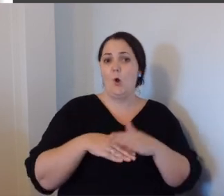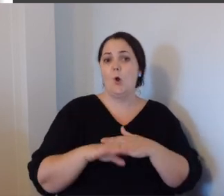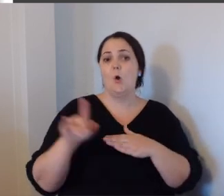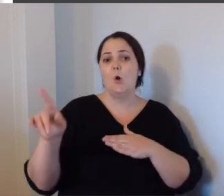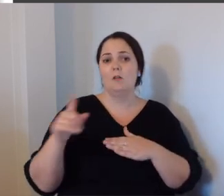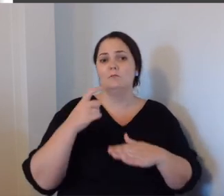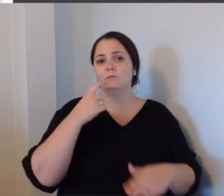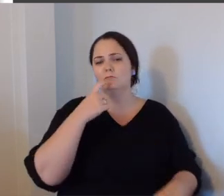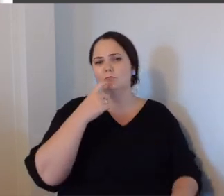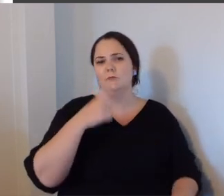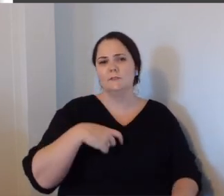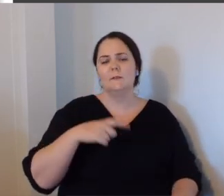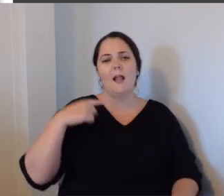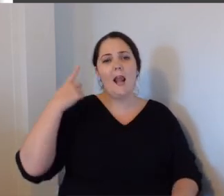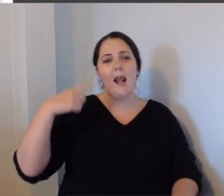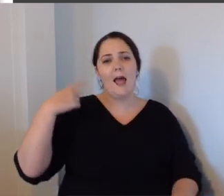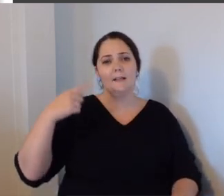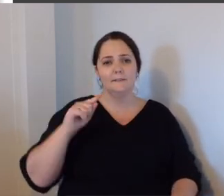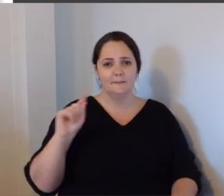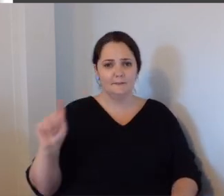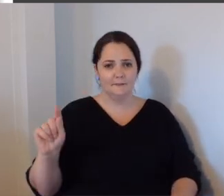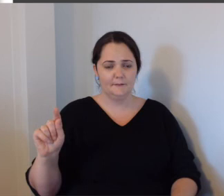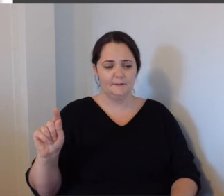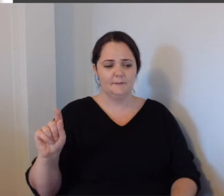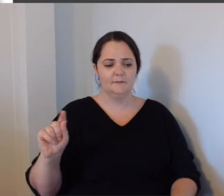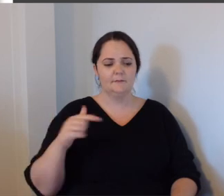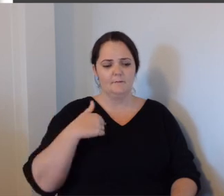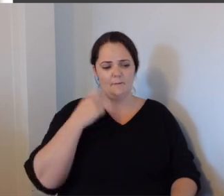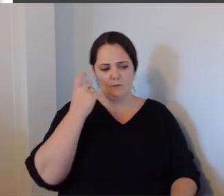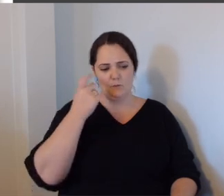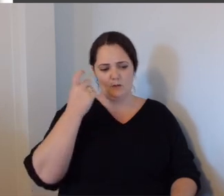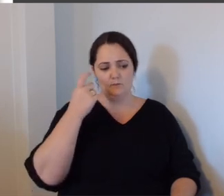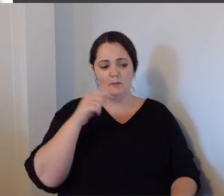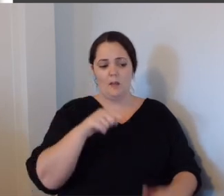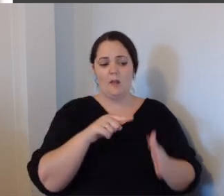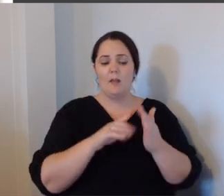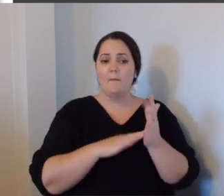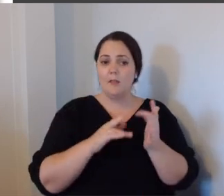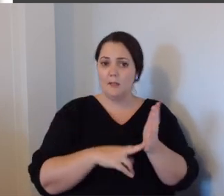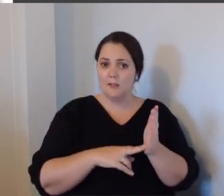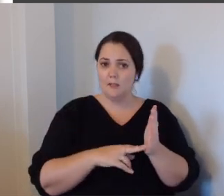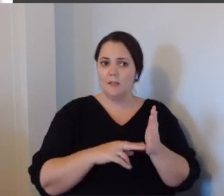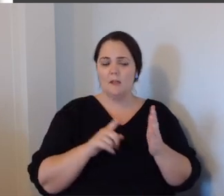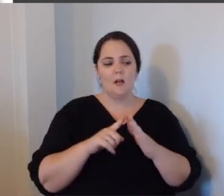is Emin completing Munch's project or parodying it? And it is this ambiguity that is fascinating!